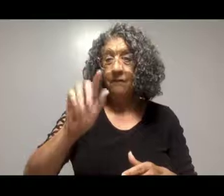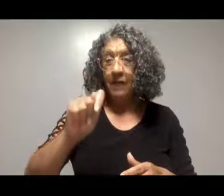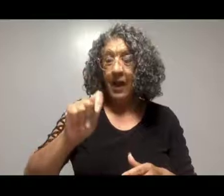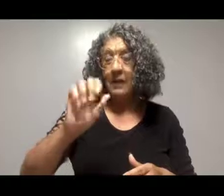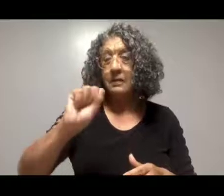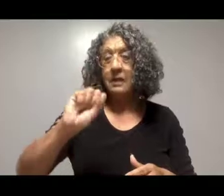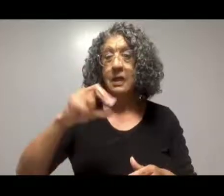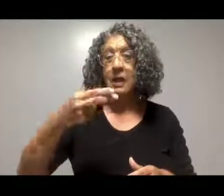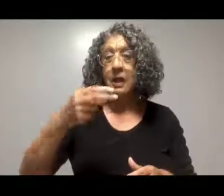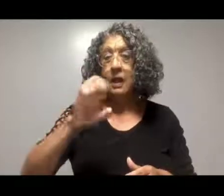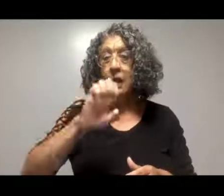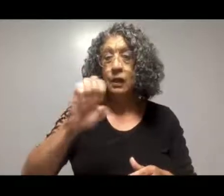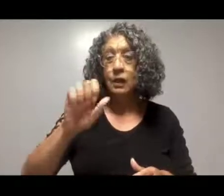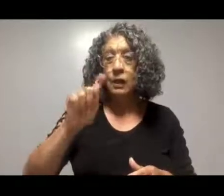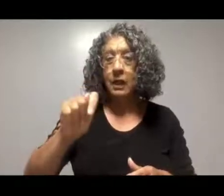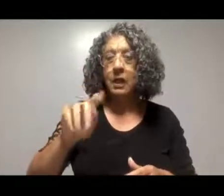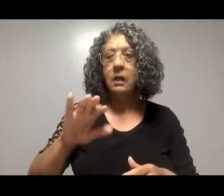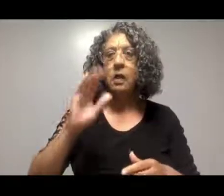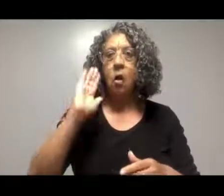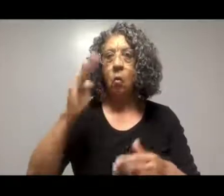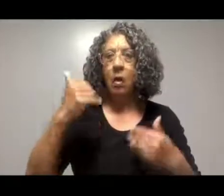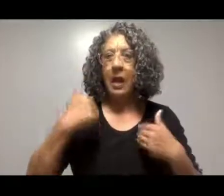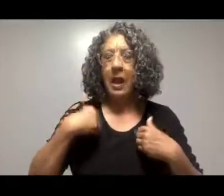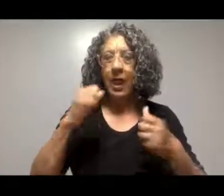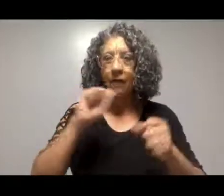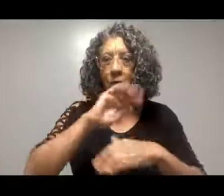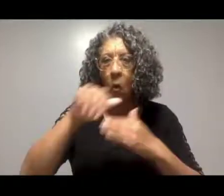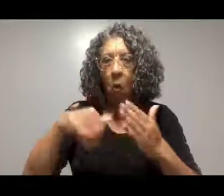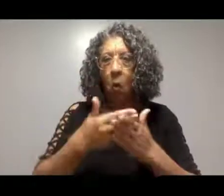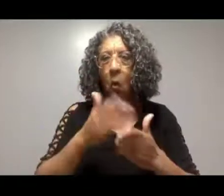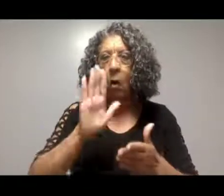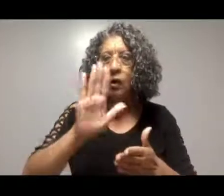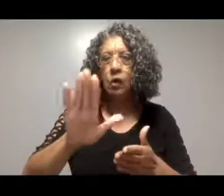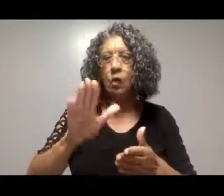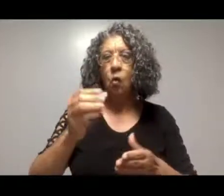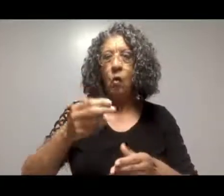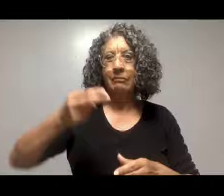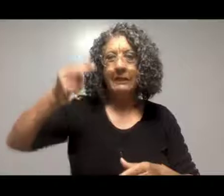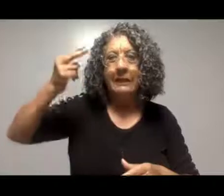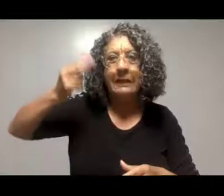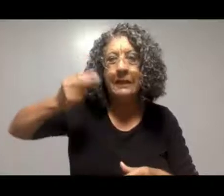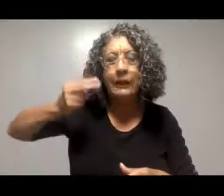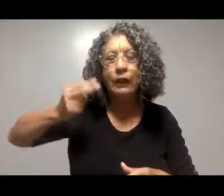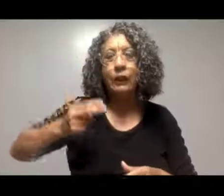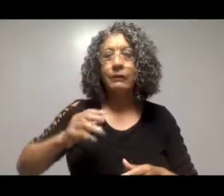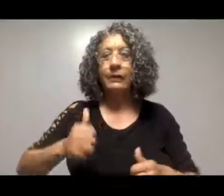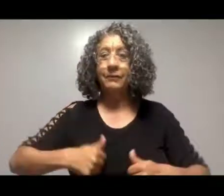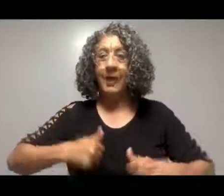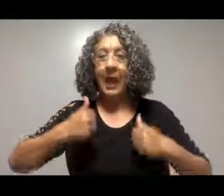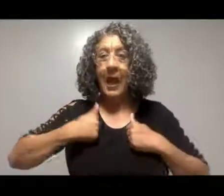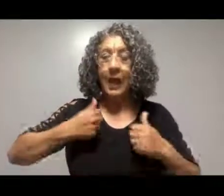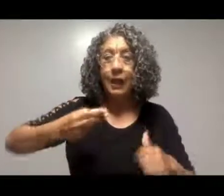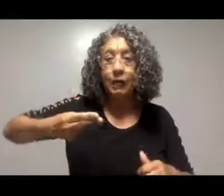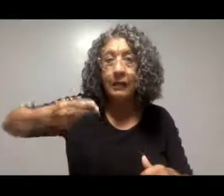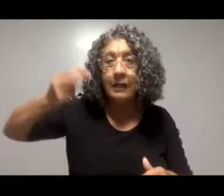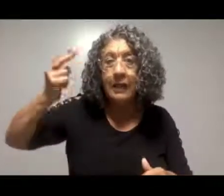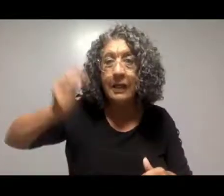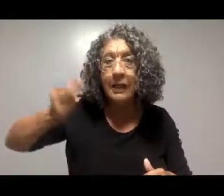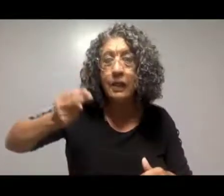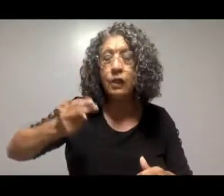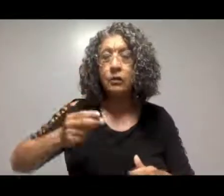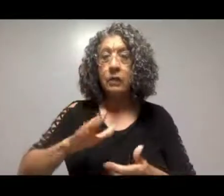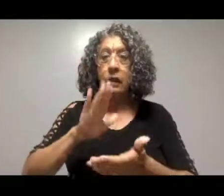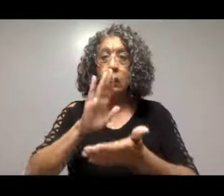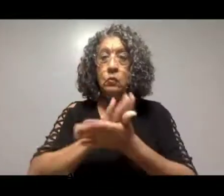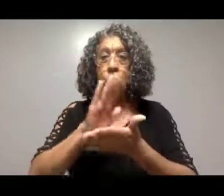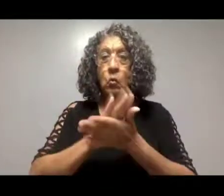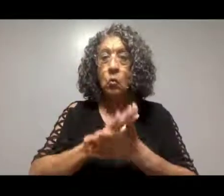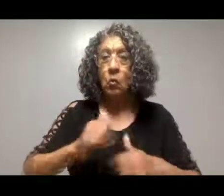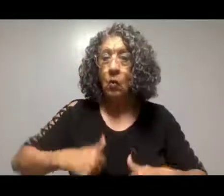you do them correctly. A fact sheet will have all your work history, the addresses,